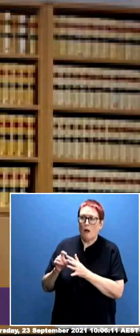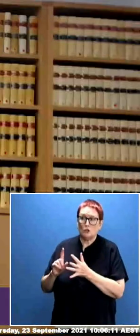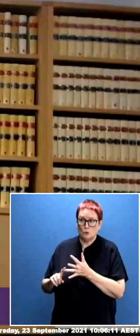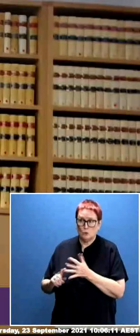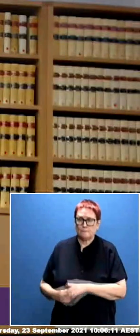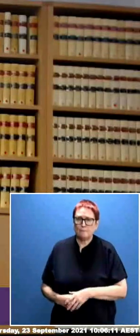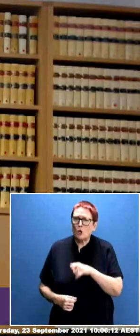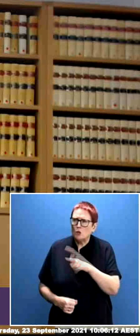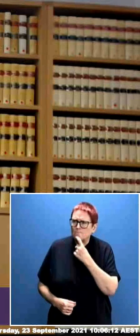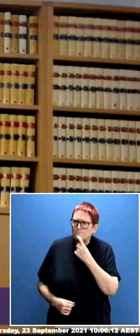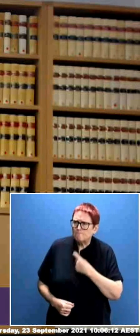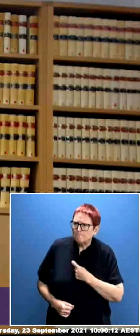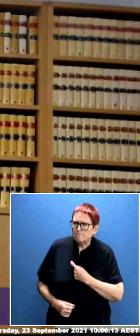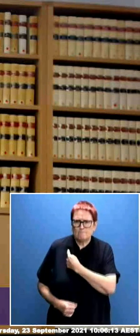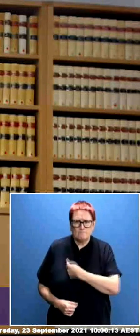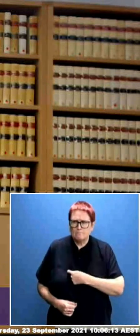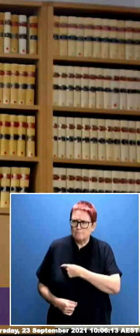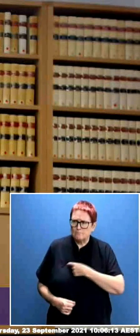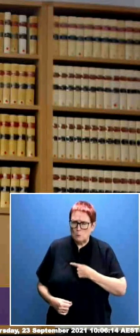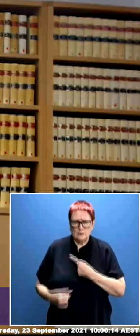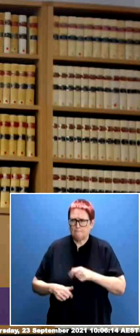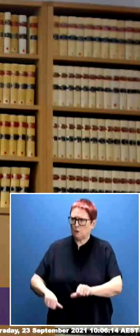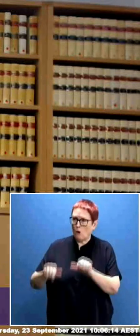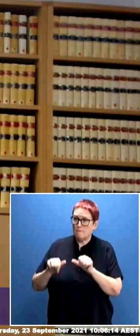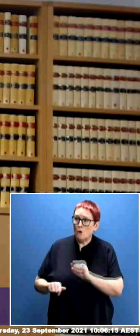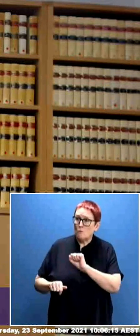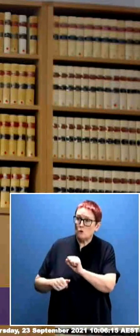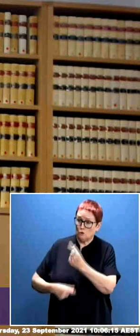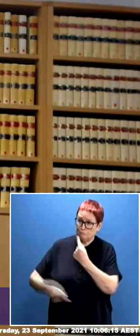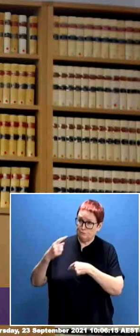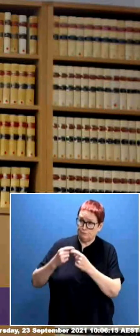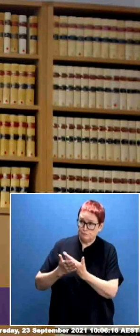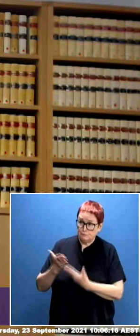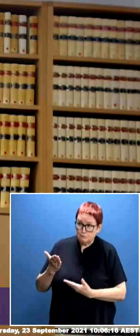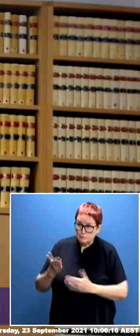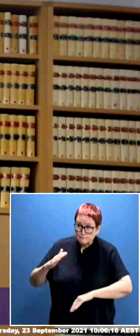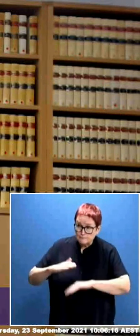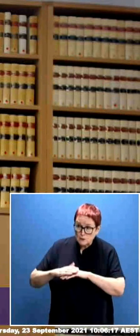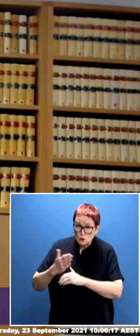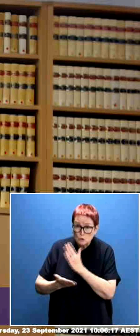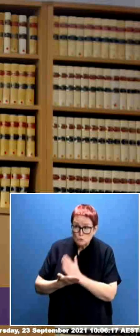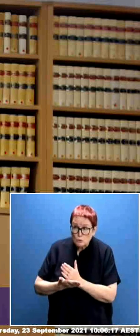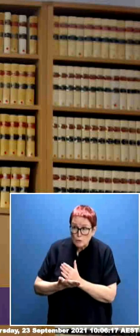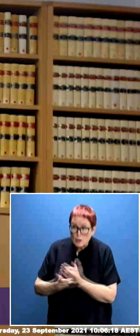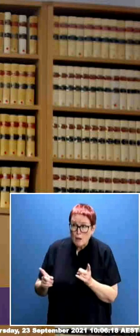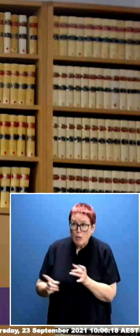Do you solemnly and sincerely declare and affirm that the evidence which you shall give will be the truth, the whole truth and nothing but the truth?